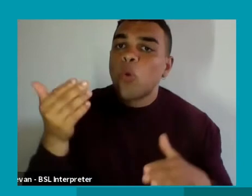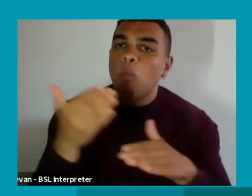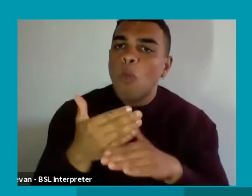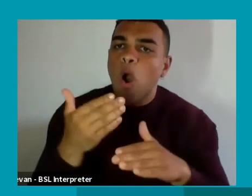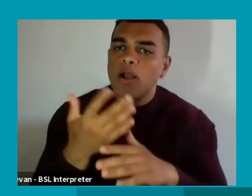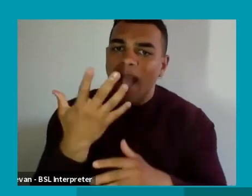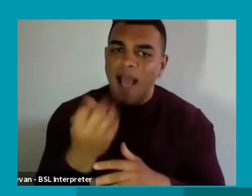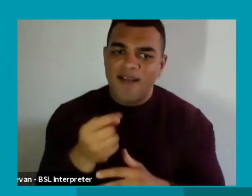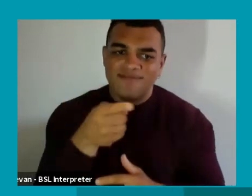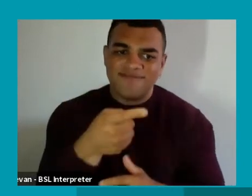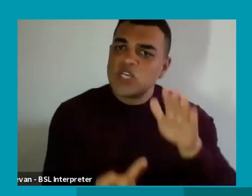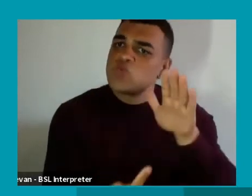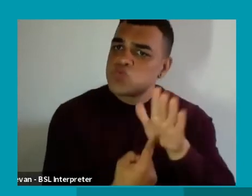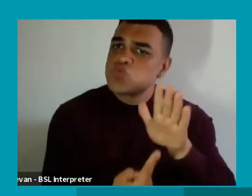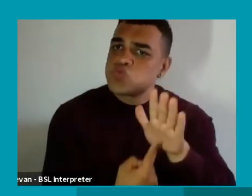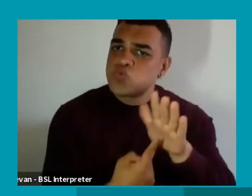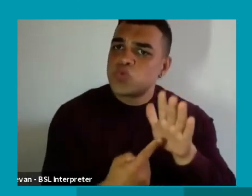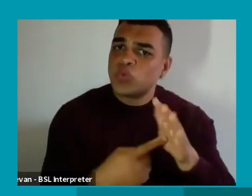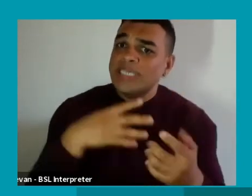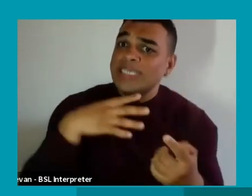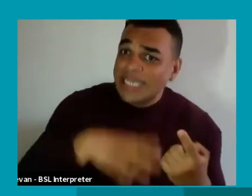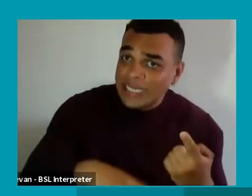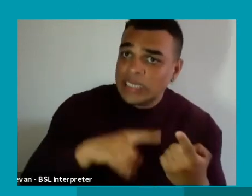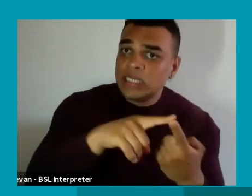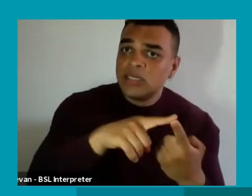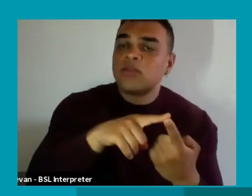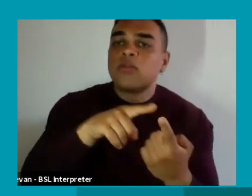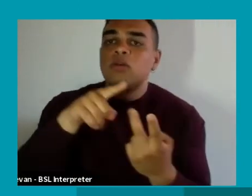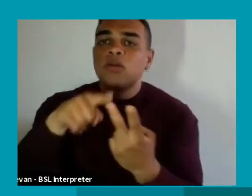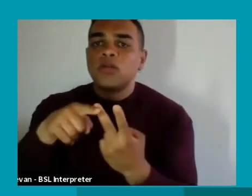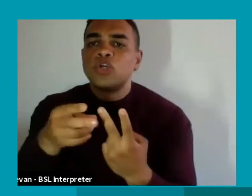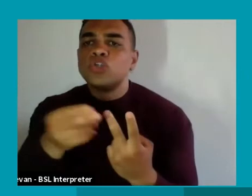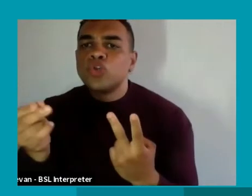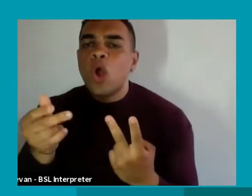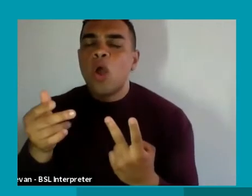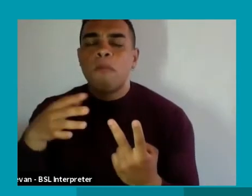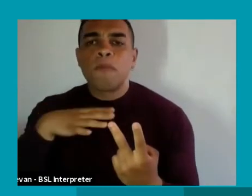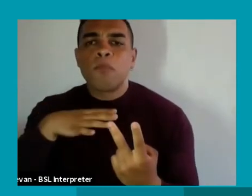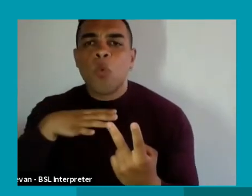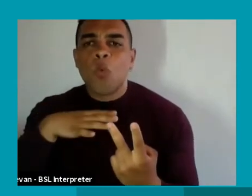both these in order to to be at your best and to get